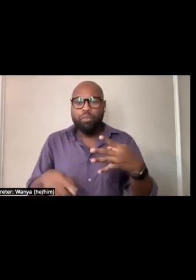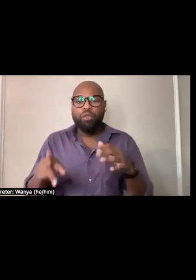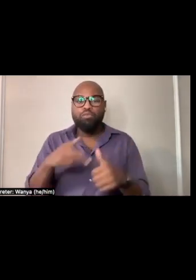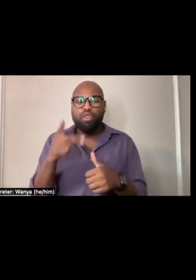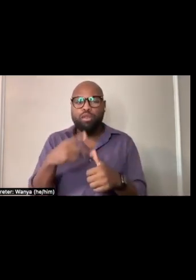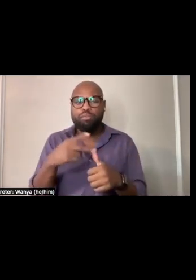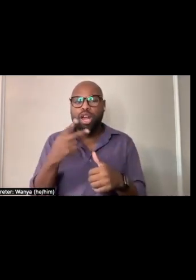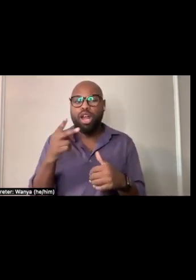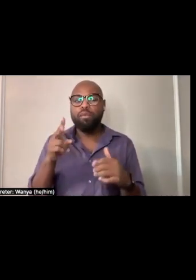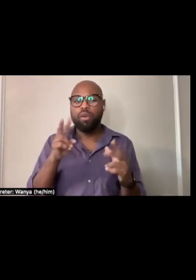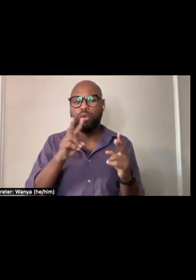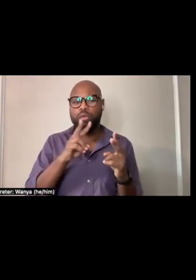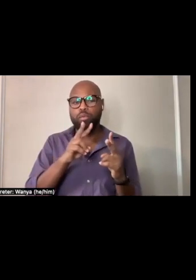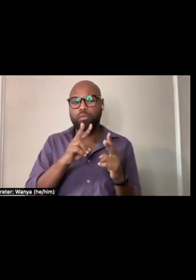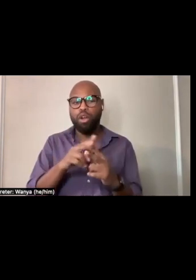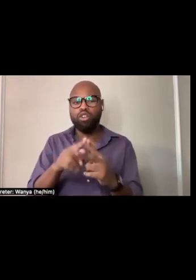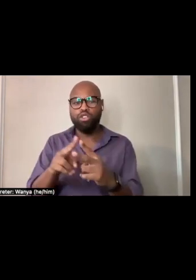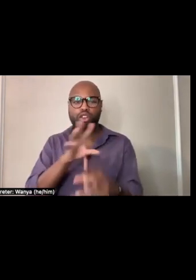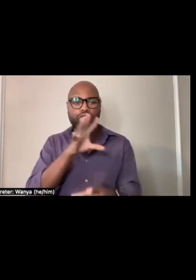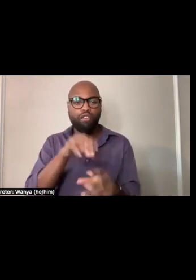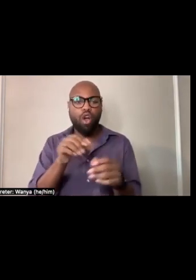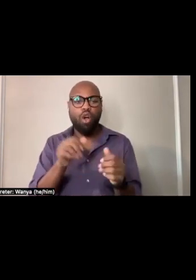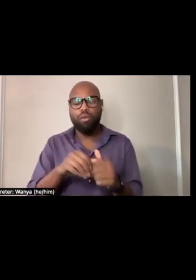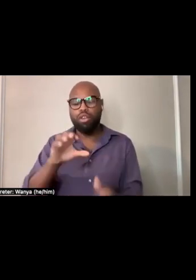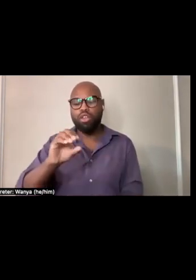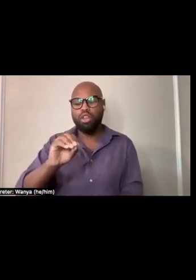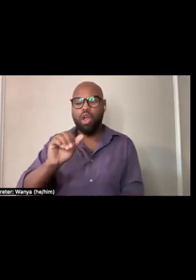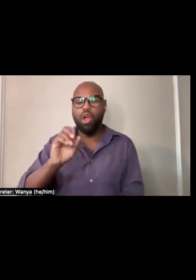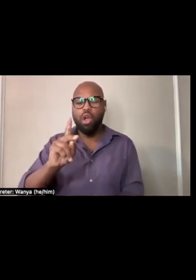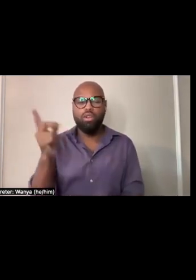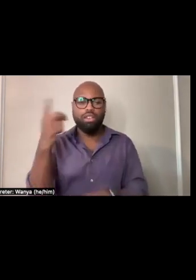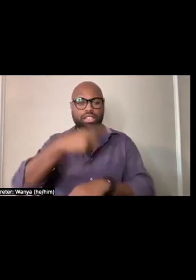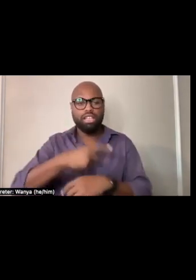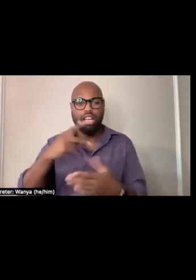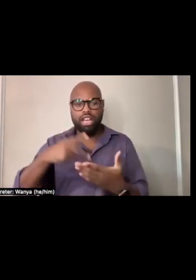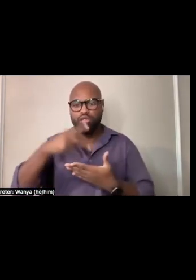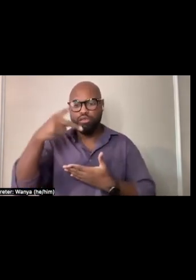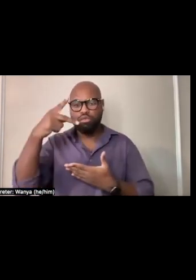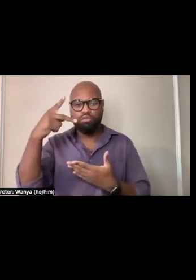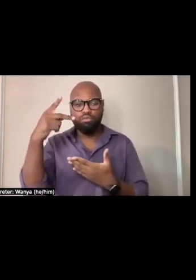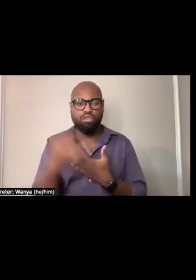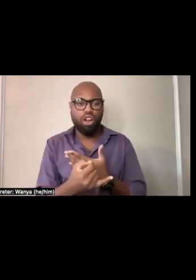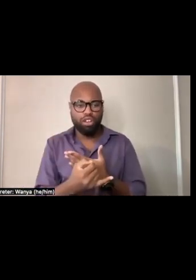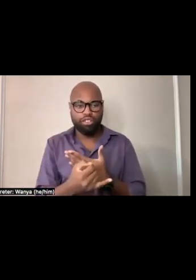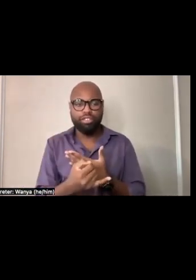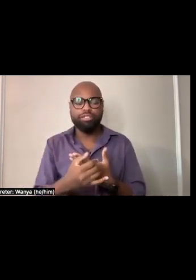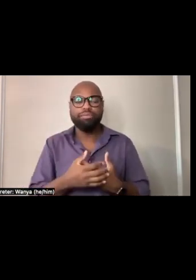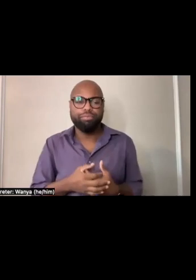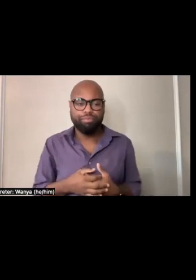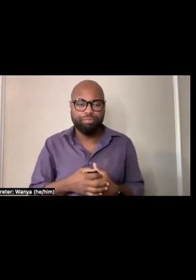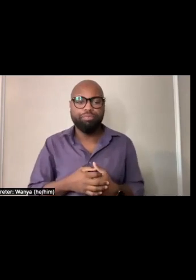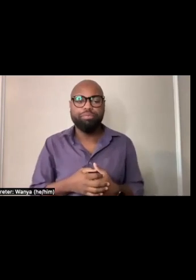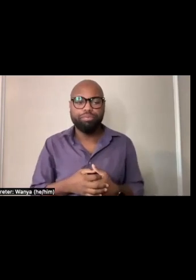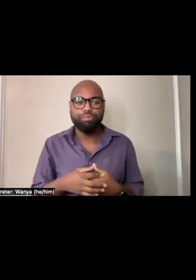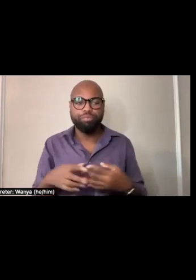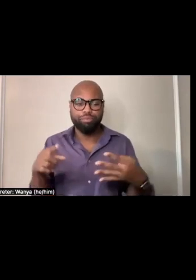in the the Oakdays project. One is called Cardia Health,